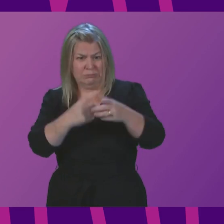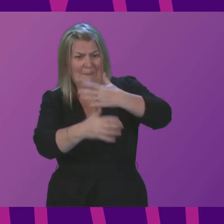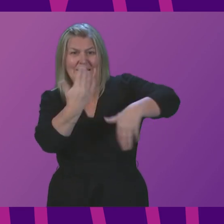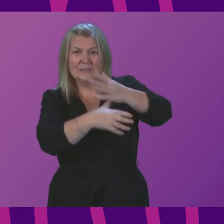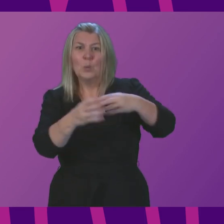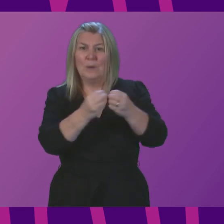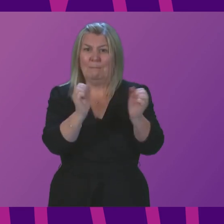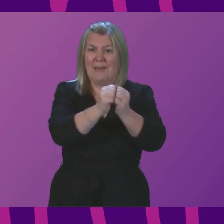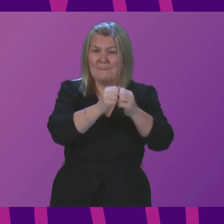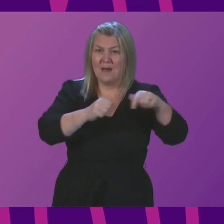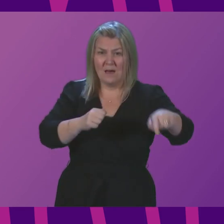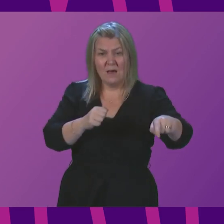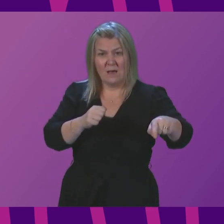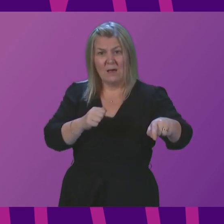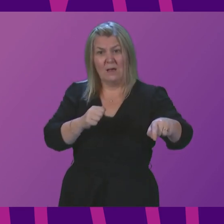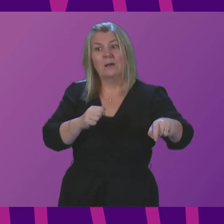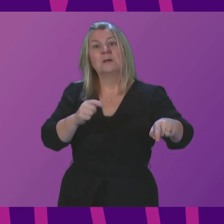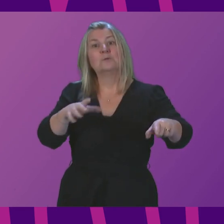intercepted in Antwerp and in transit to China.